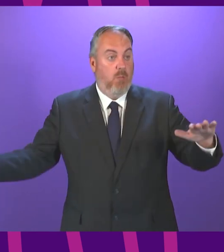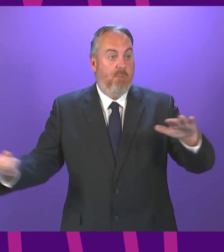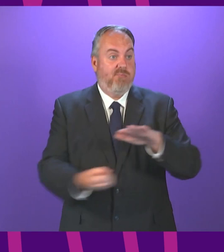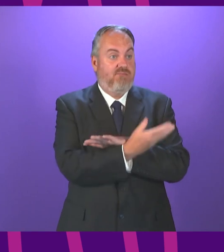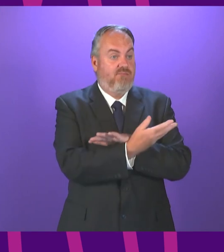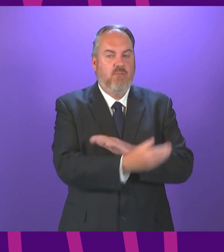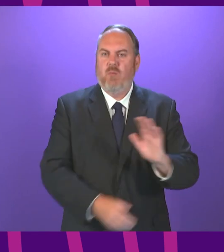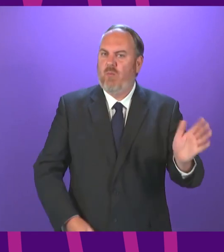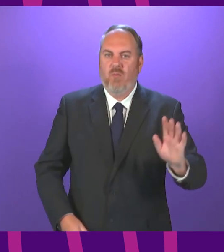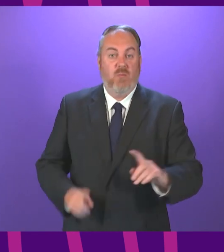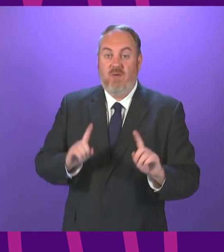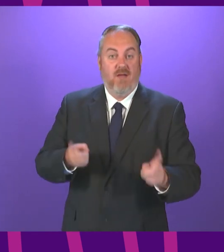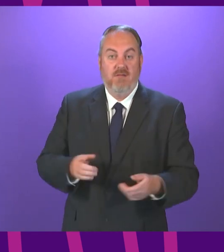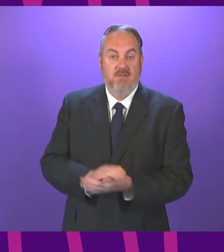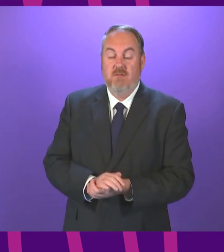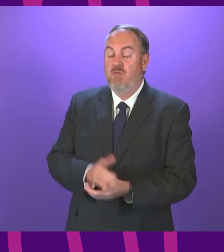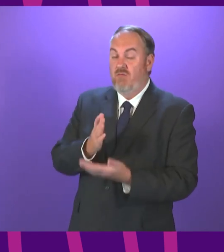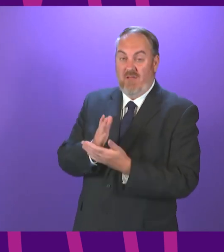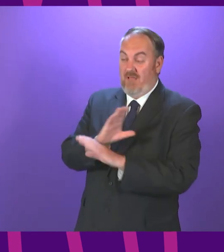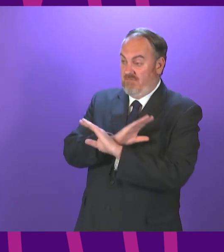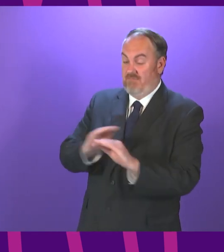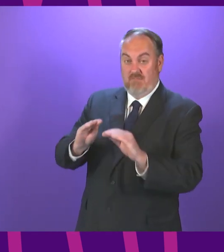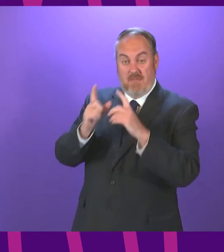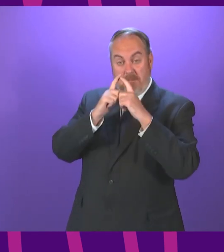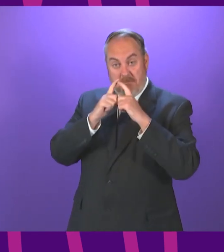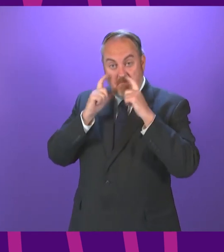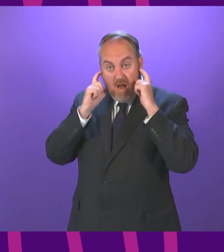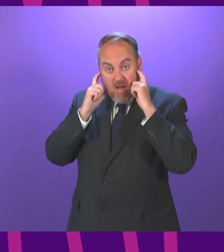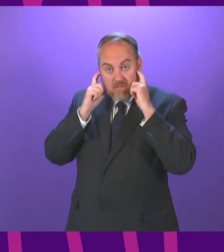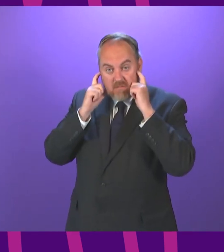On face coverings, in particular, when we move to level 0 next week they will remain mandatory in all the places where they are mandatory right now, as I have already said. As we move beyond level 0, it is highly likely, in my judgment, that wearing of face coverings will remain mandatory in